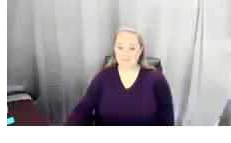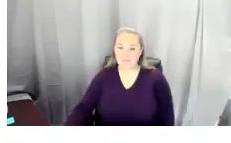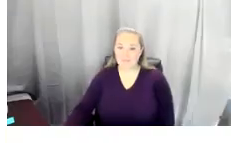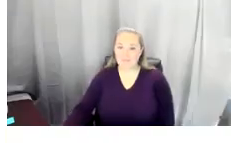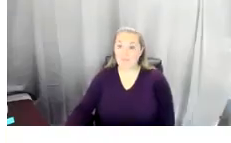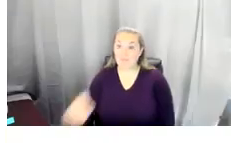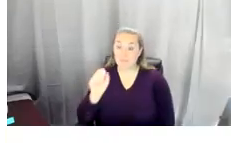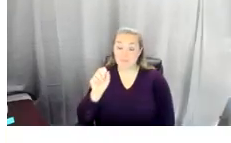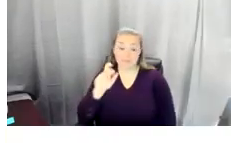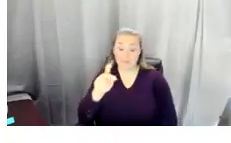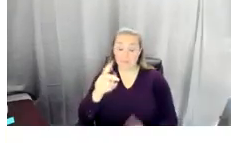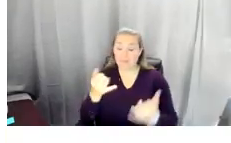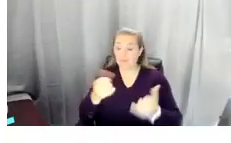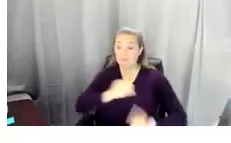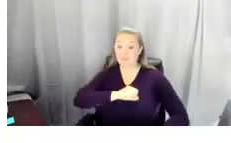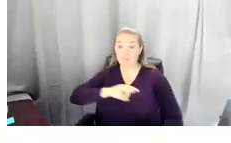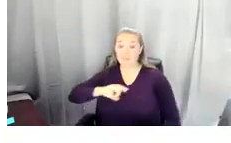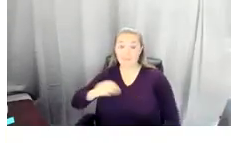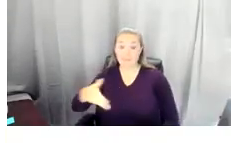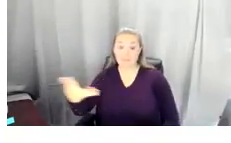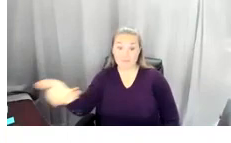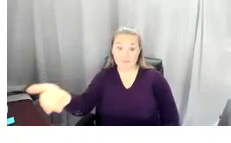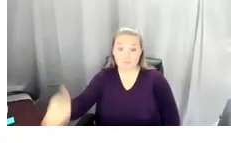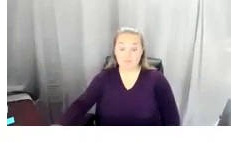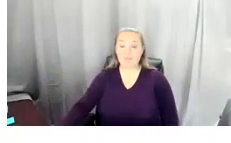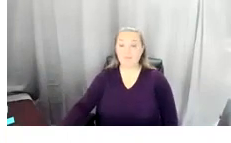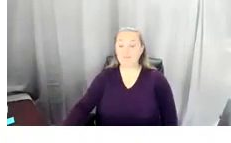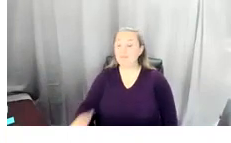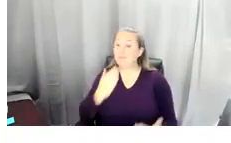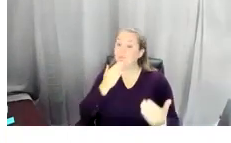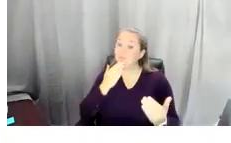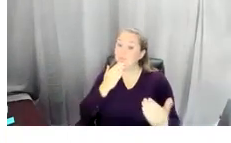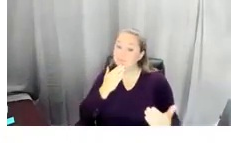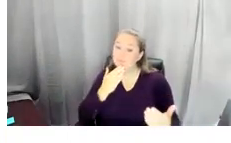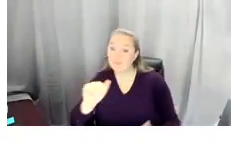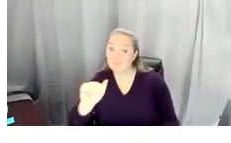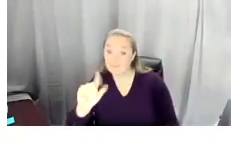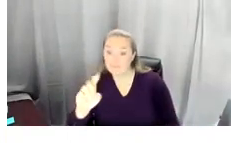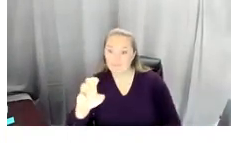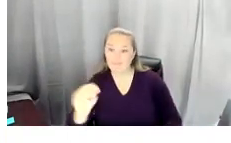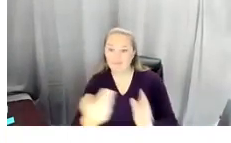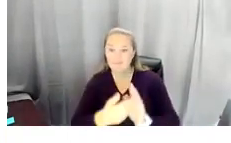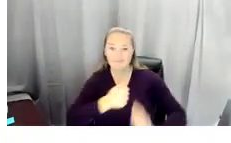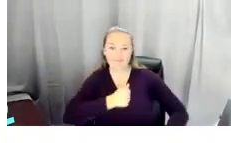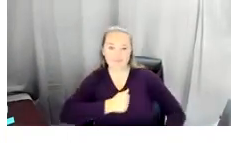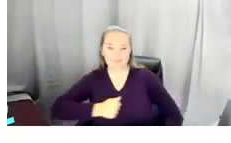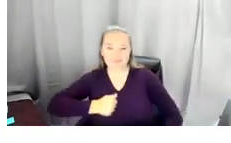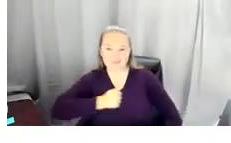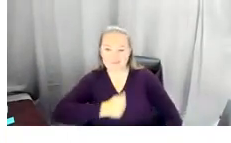. ALL RIGHT. THAT SHOULD DO IT FOR THE FOLKS WHO ARE IN ATTENDANCE.